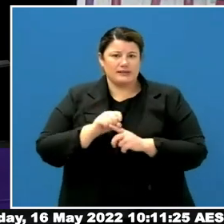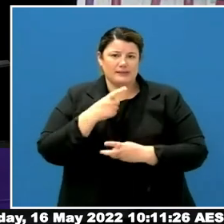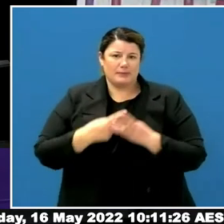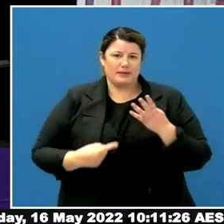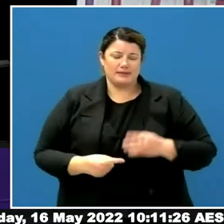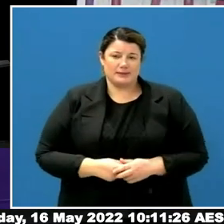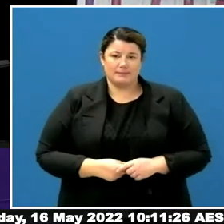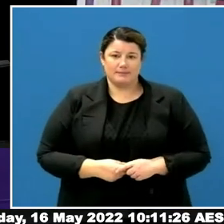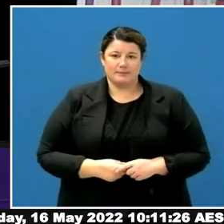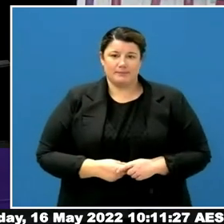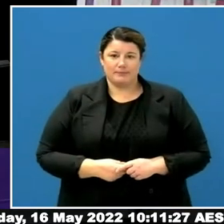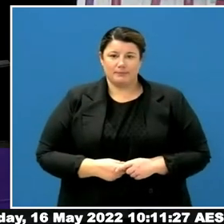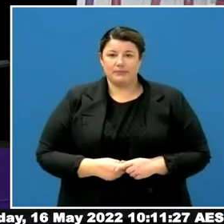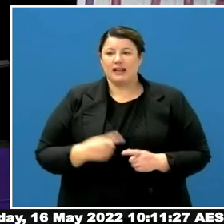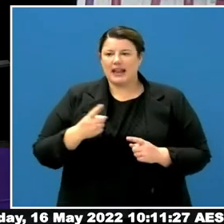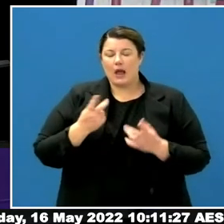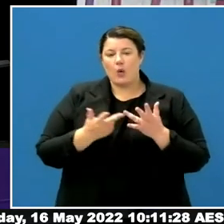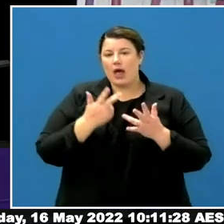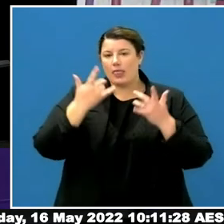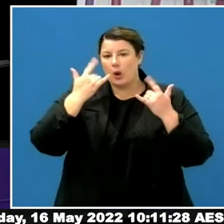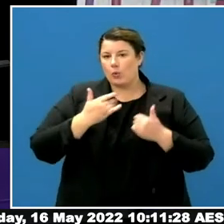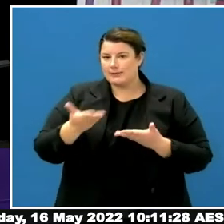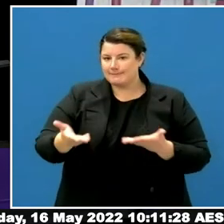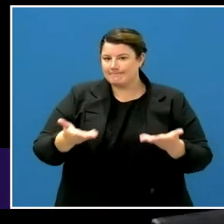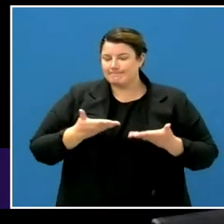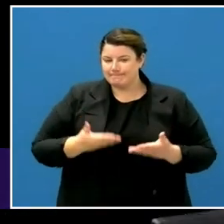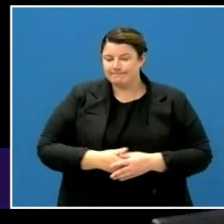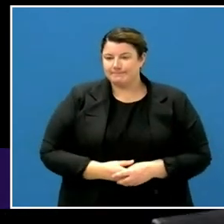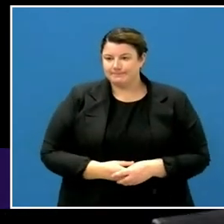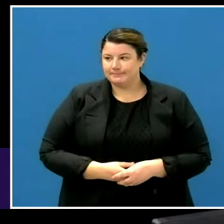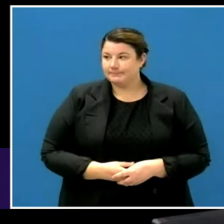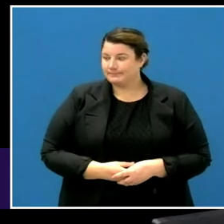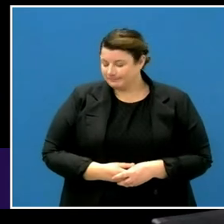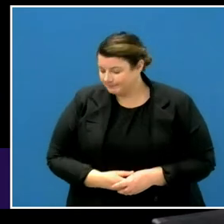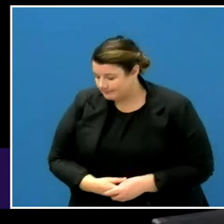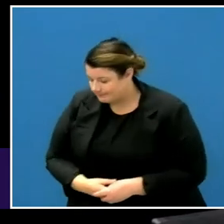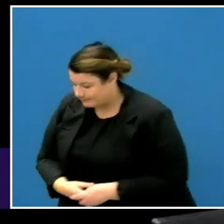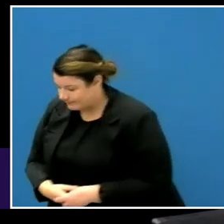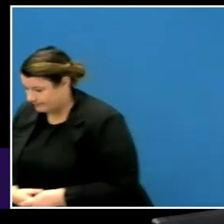I shall now take appearances. MR GRIFFIN: Chair and Commissioners, my name is Patrick